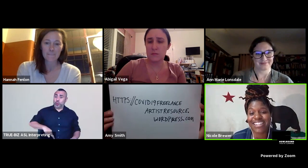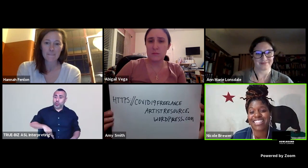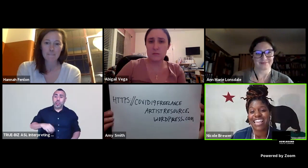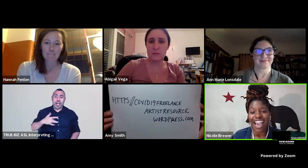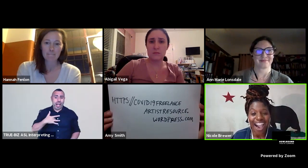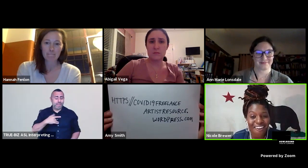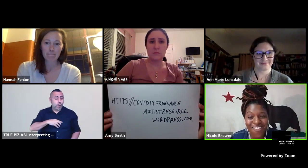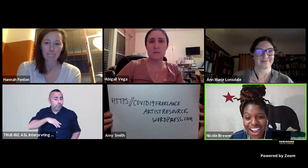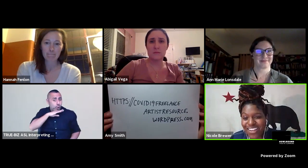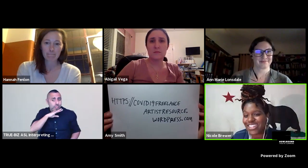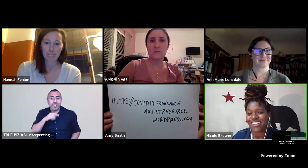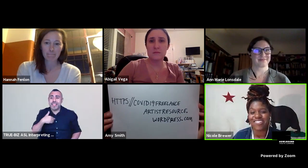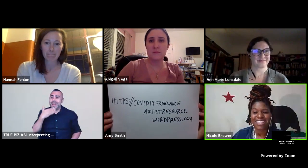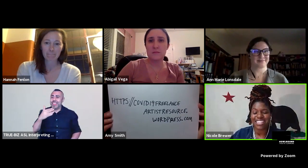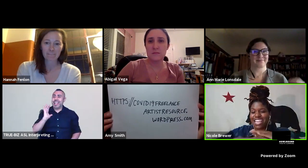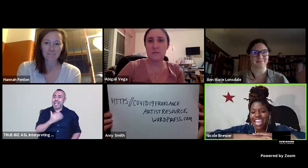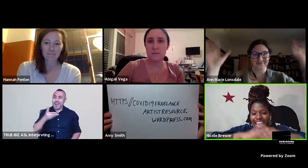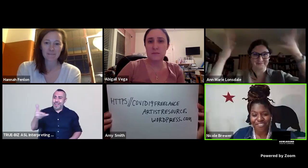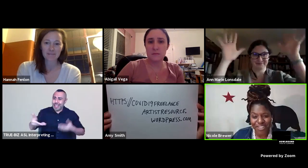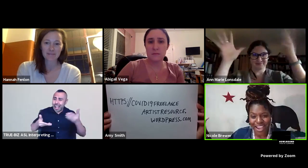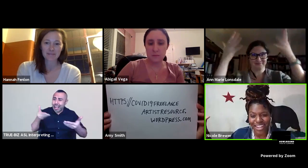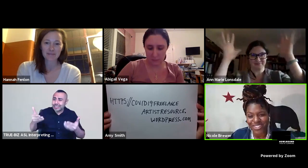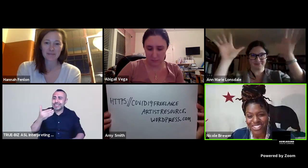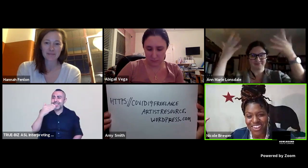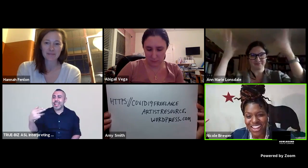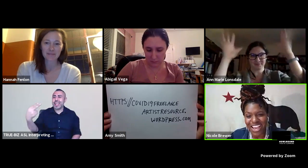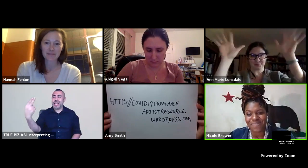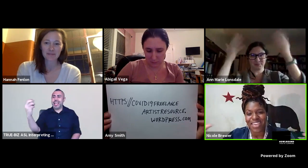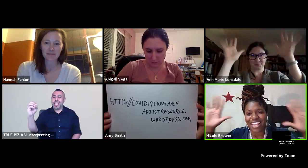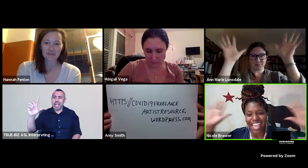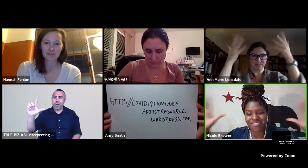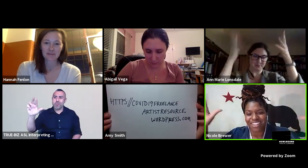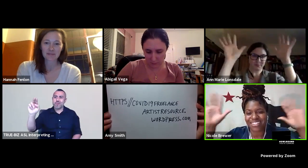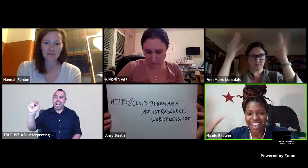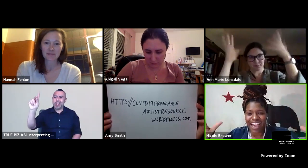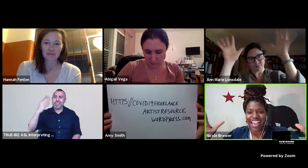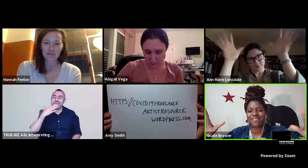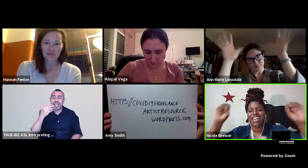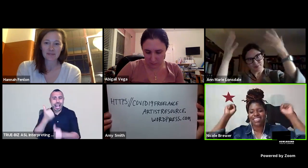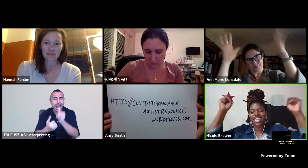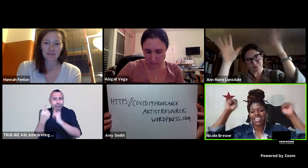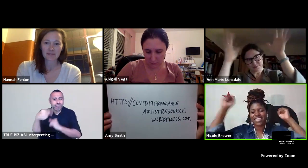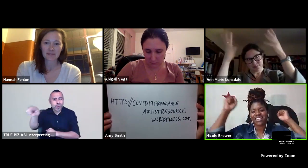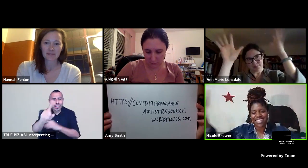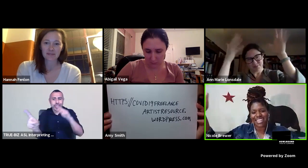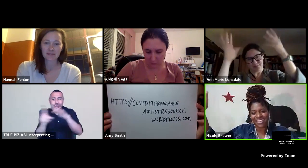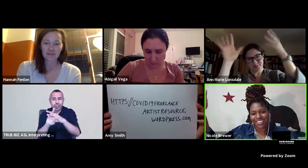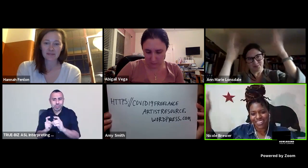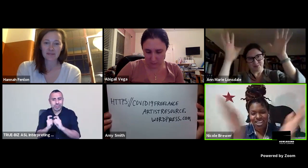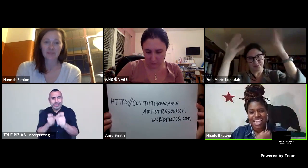I wanna thank HowlRound. I wanna thank everybody who showed up and gave their time. Thank you, thank you, thank you.